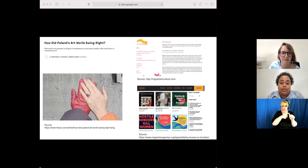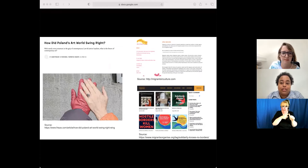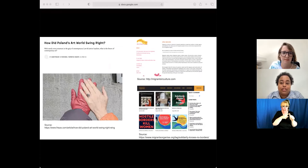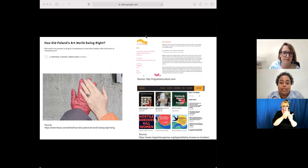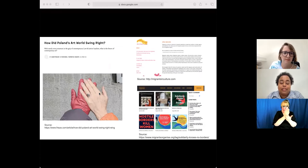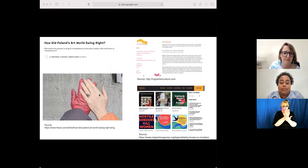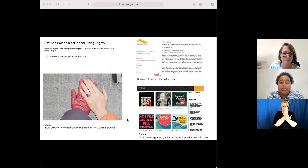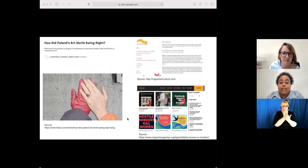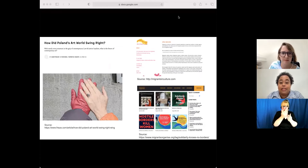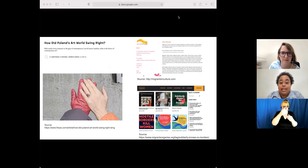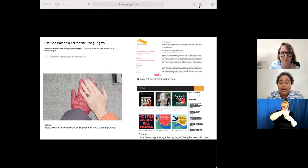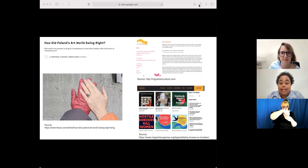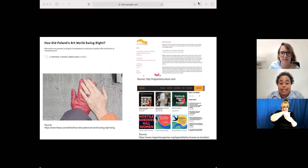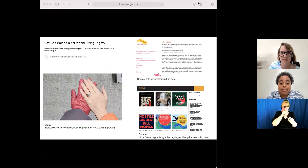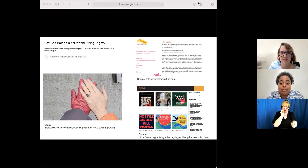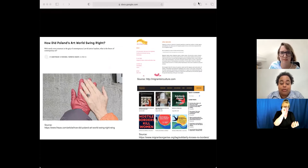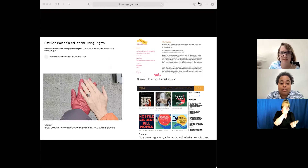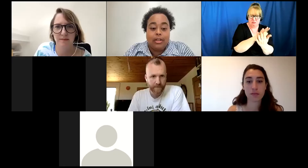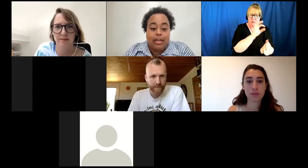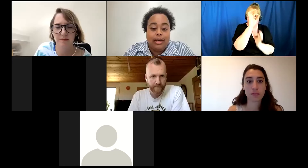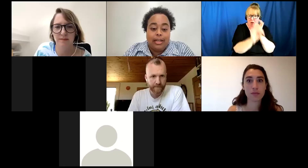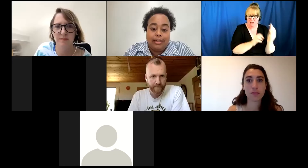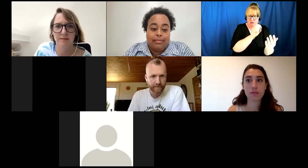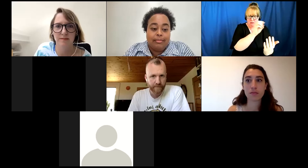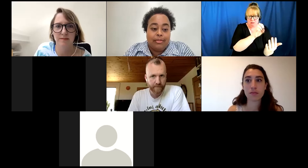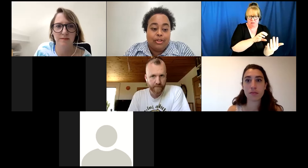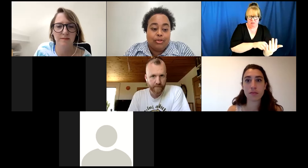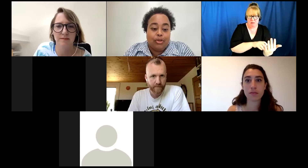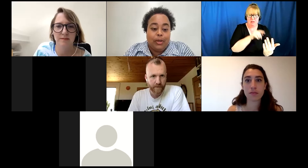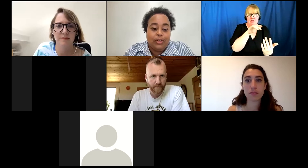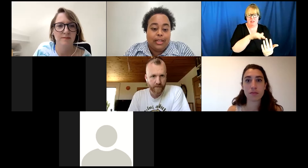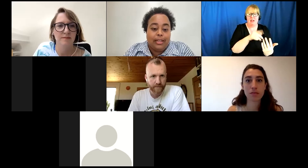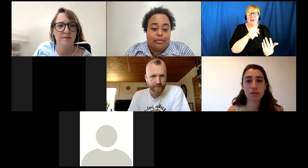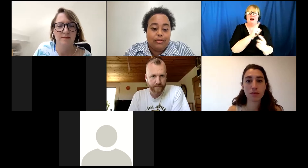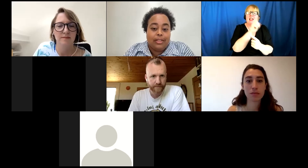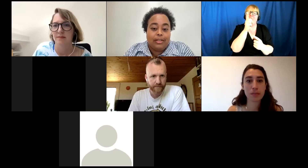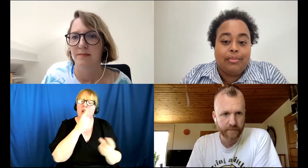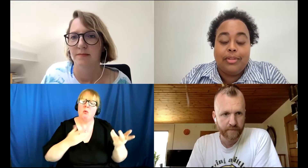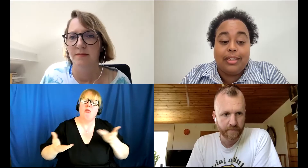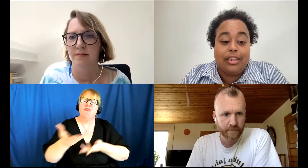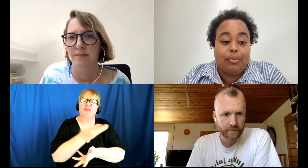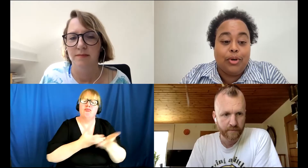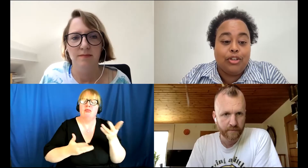questions that we then later on, we'll talk about at the end of this discussion part.